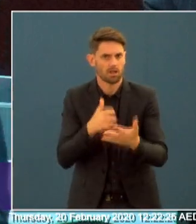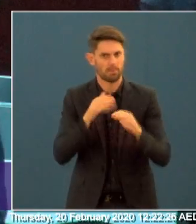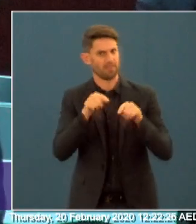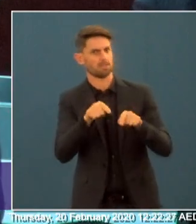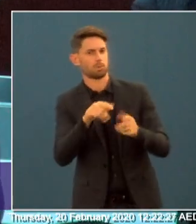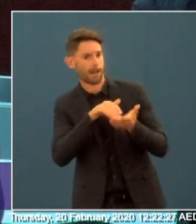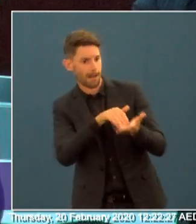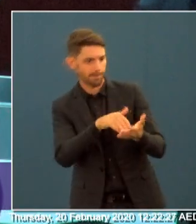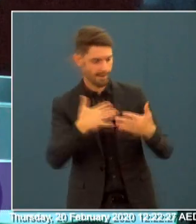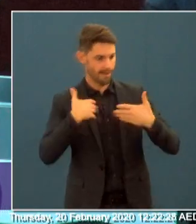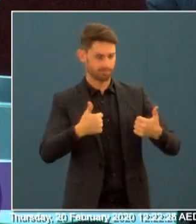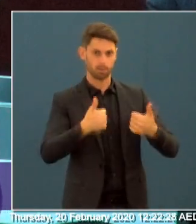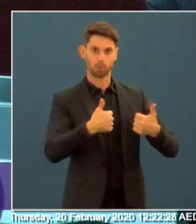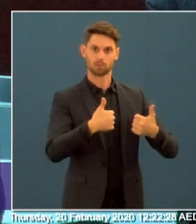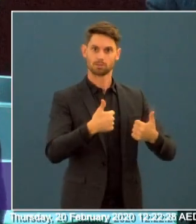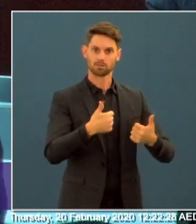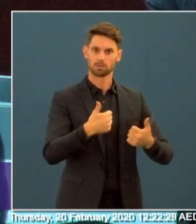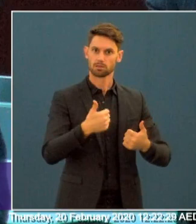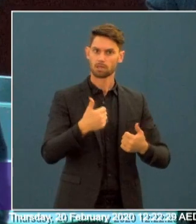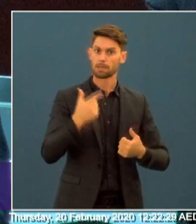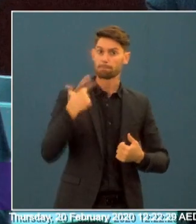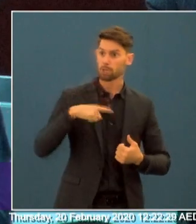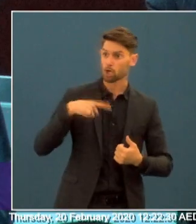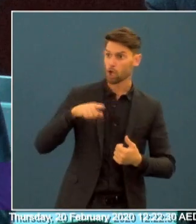Is it diagnostic overshadowing or is it something else?